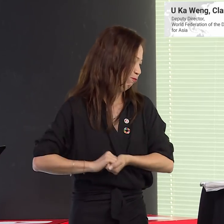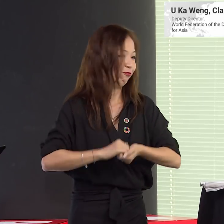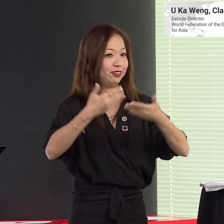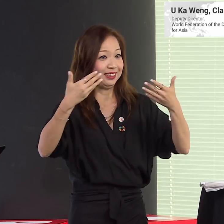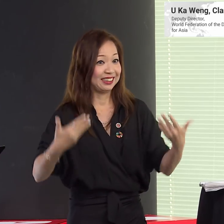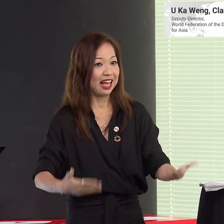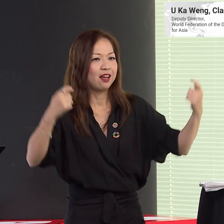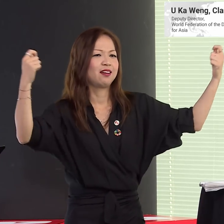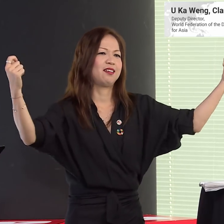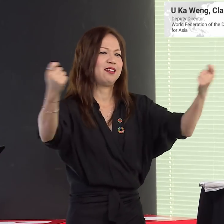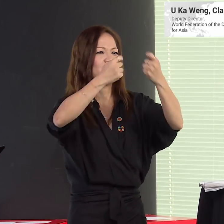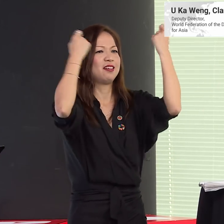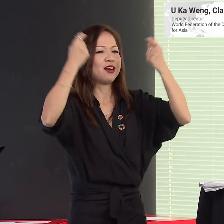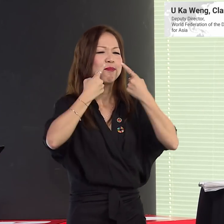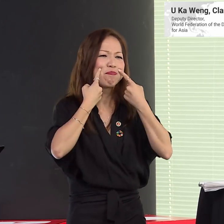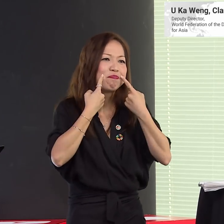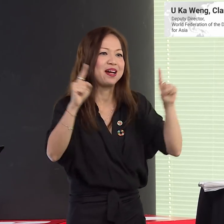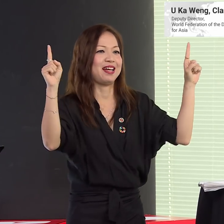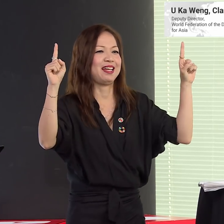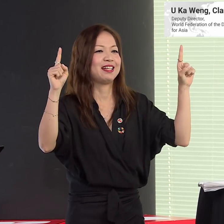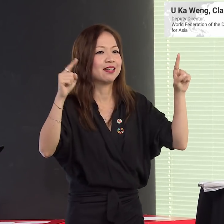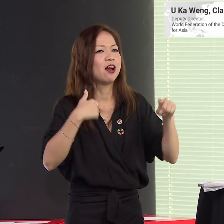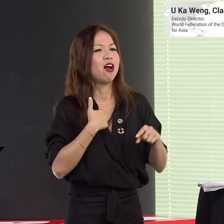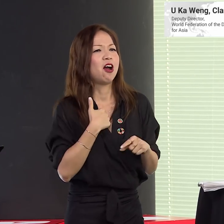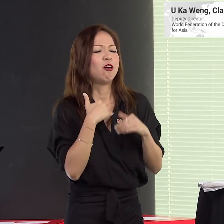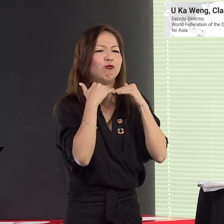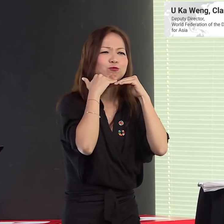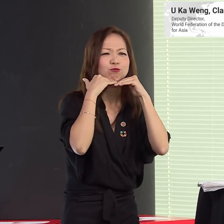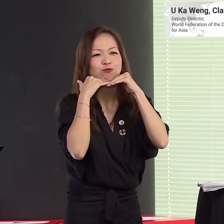I work with World Federation of the Deaf, regional Secretariat of Asia. And I will be your emcee for today.